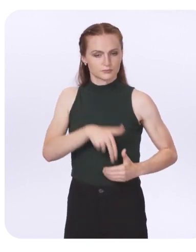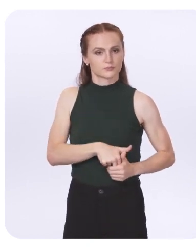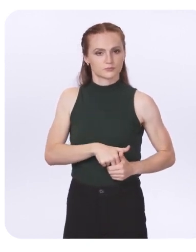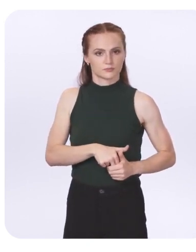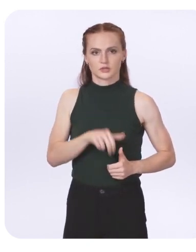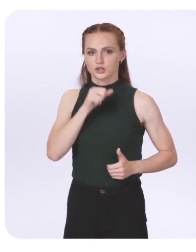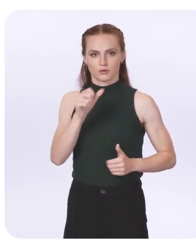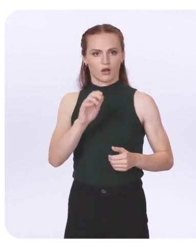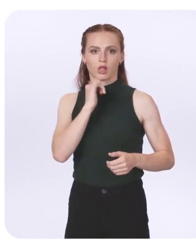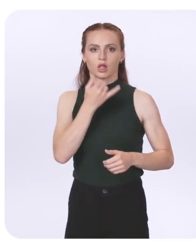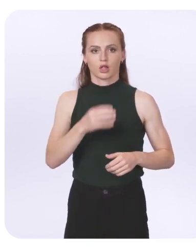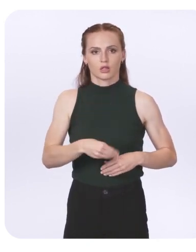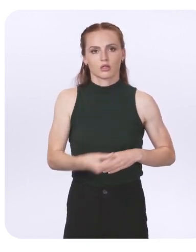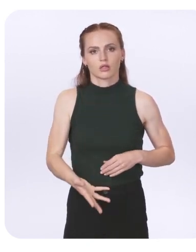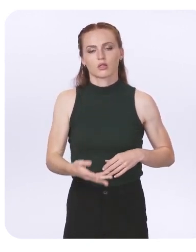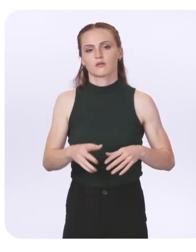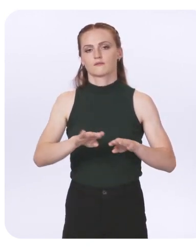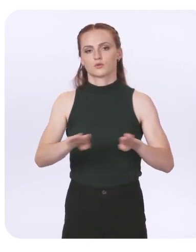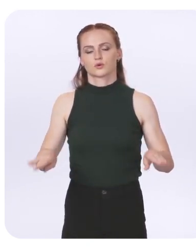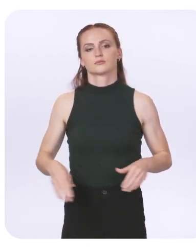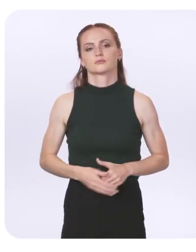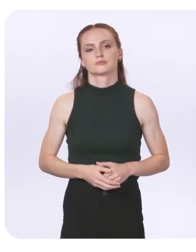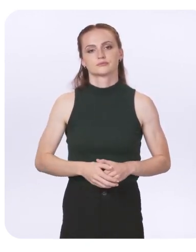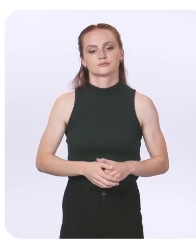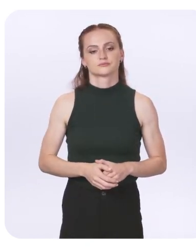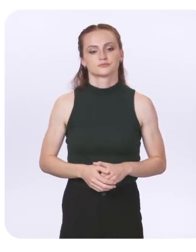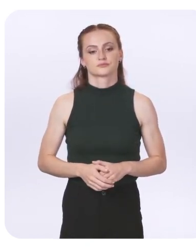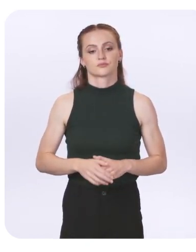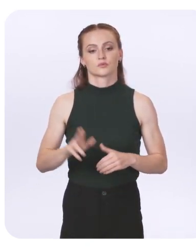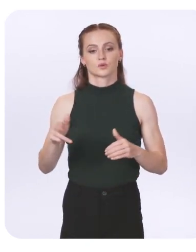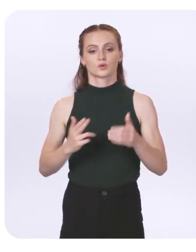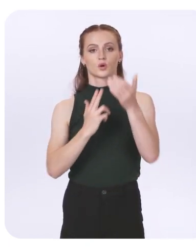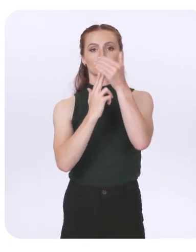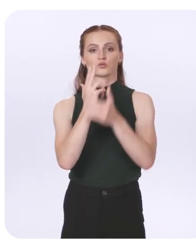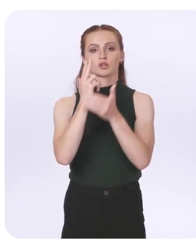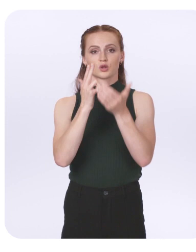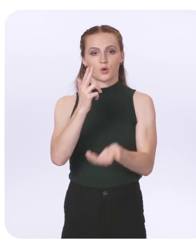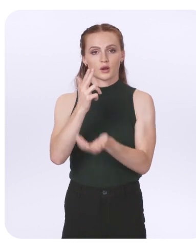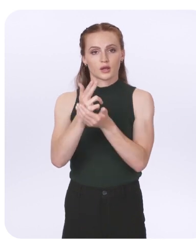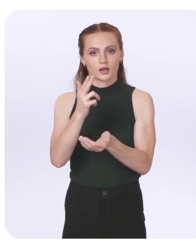For reloading. We we prototyped different mechanics, but ended up with something simple.